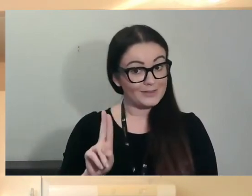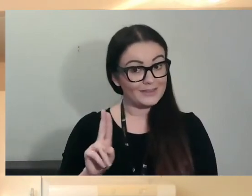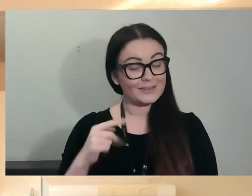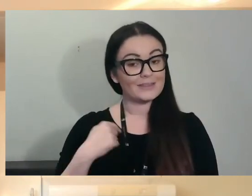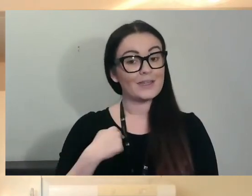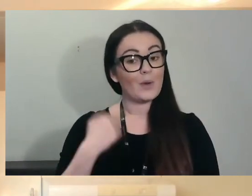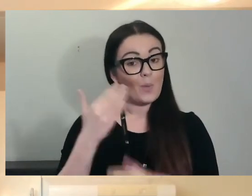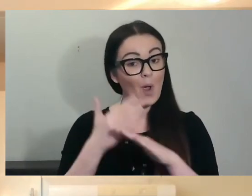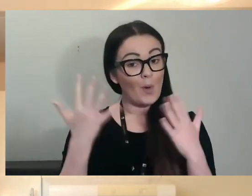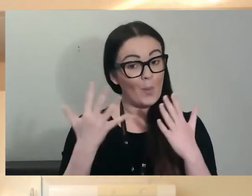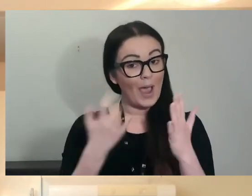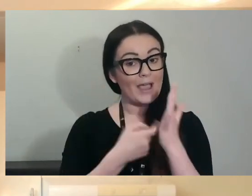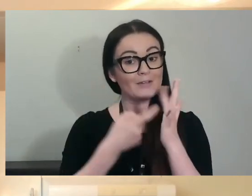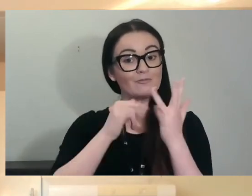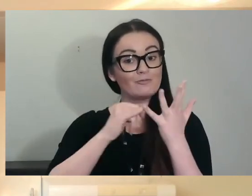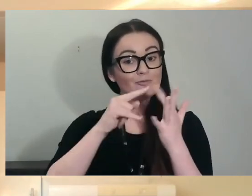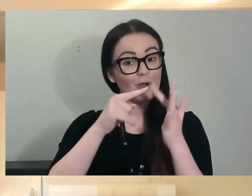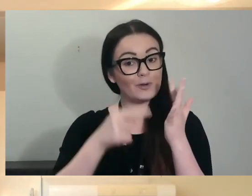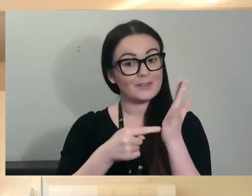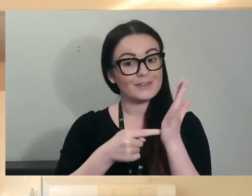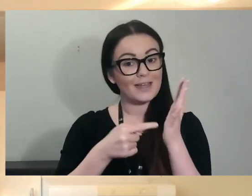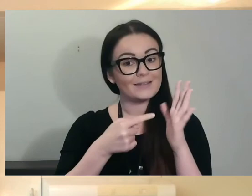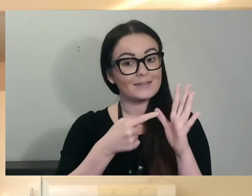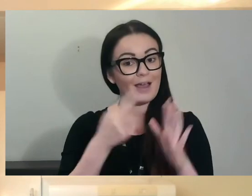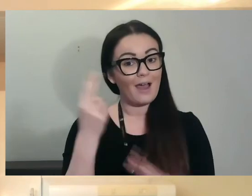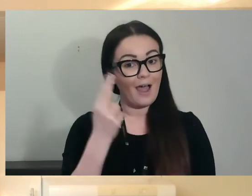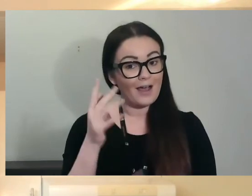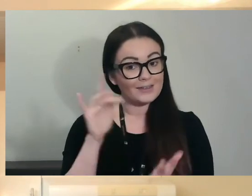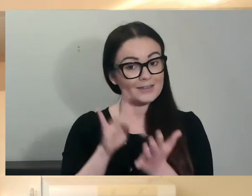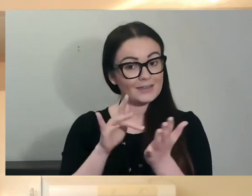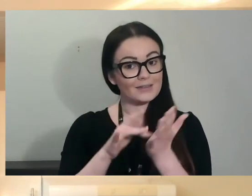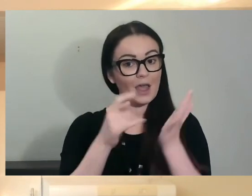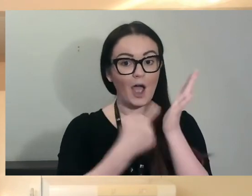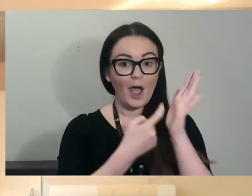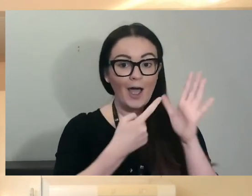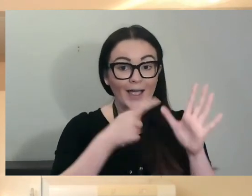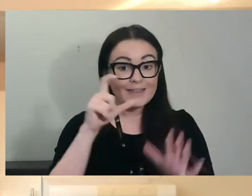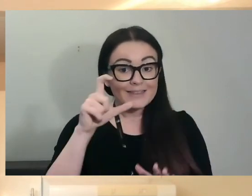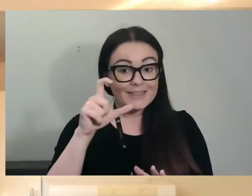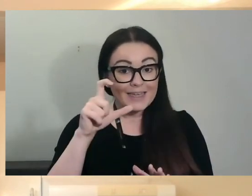Rosetta Arts Centre and I'm so happy to be making a video for you today. We're going